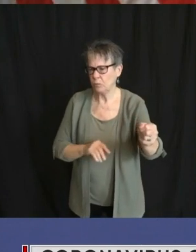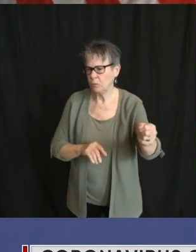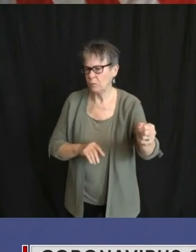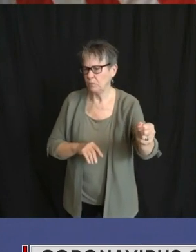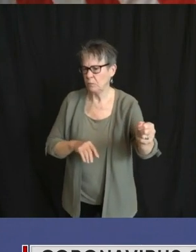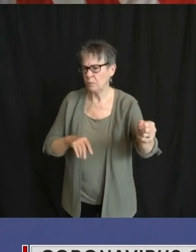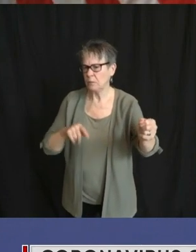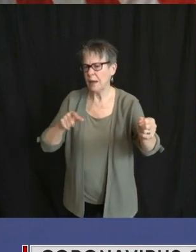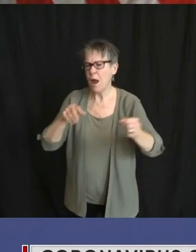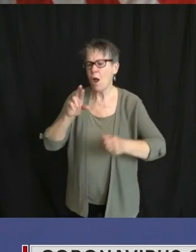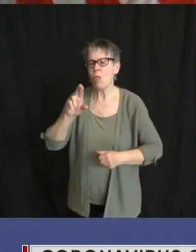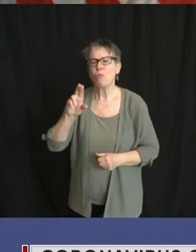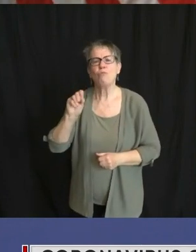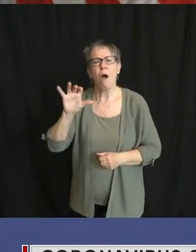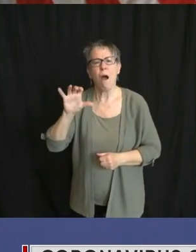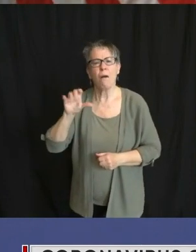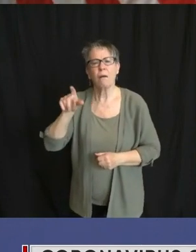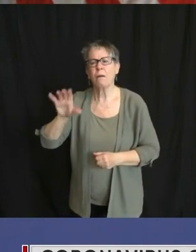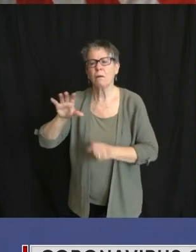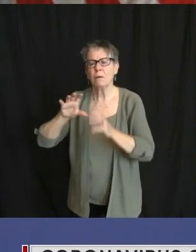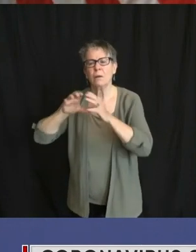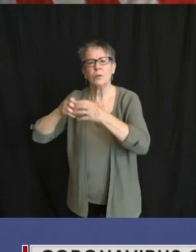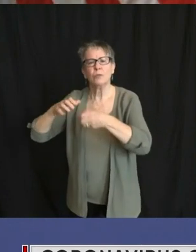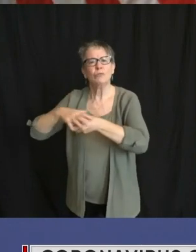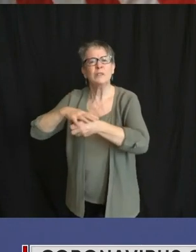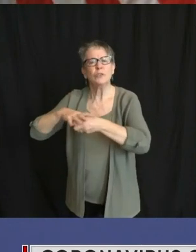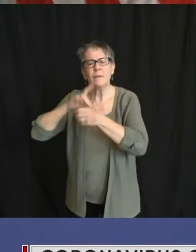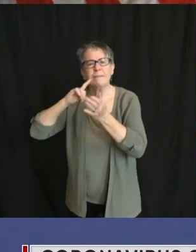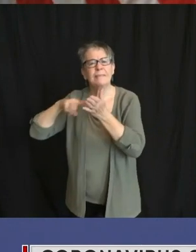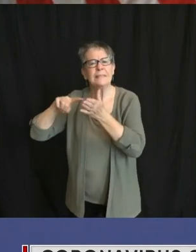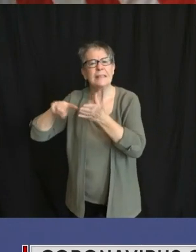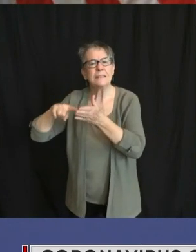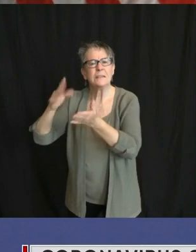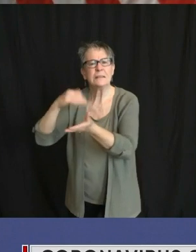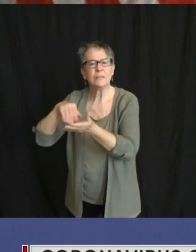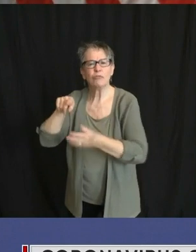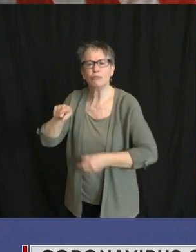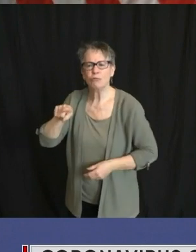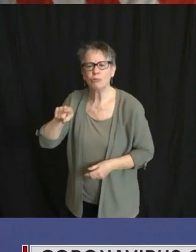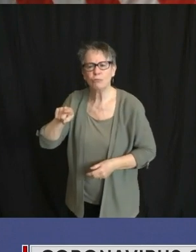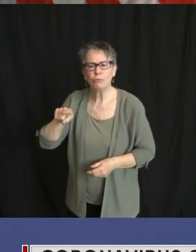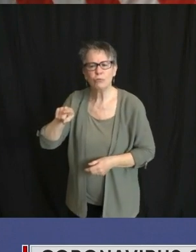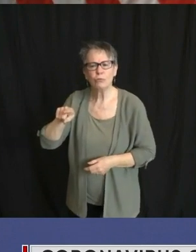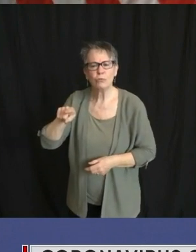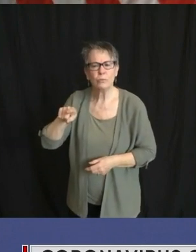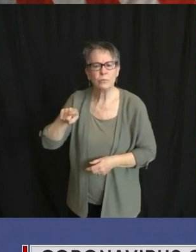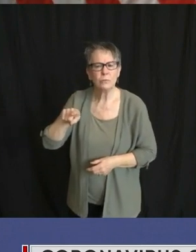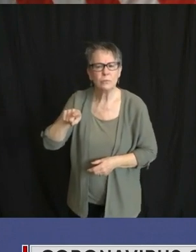NOW WORKING LITERALLY MORNING, NOON AND NIGHT ON TESTING OF ALL SHAPES AND SIZES, INCLUDING ANTIBODY.